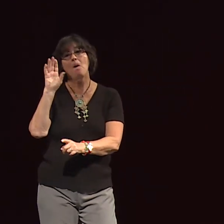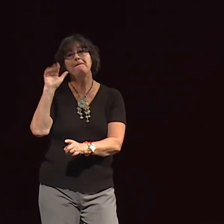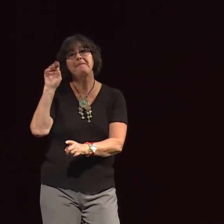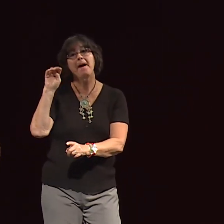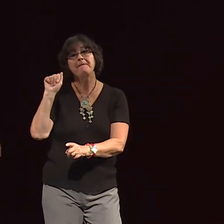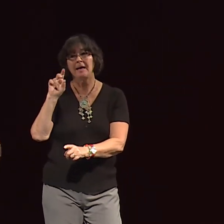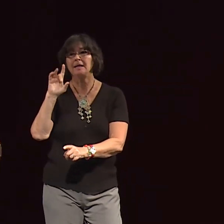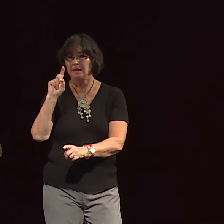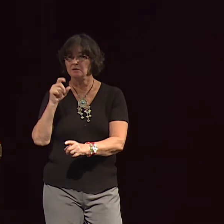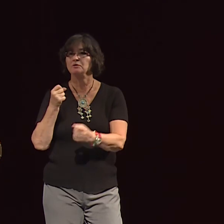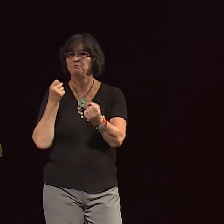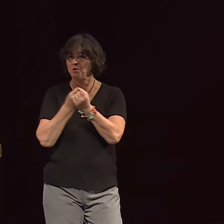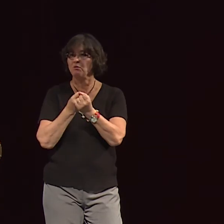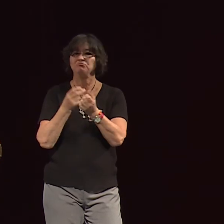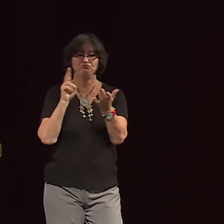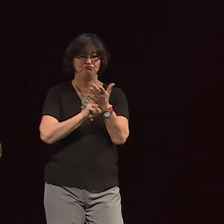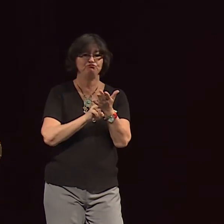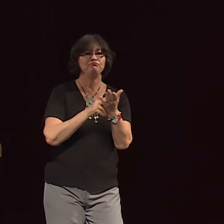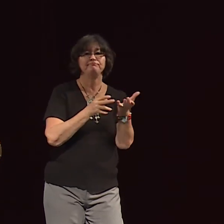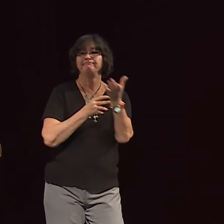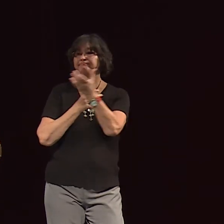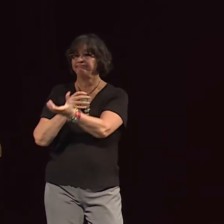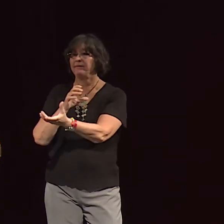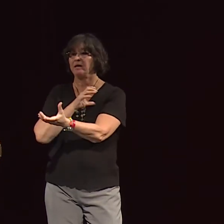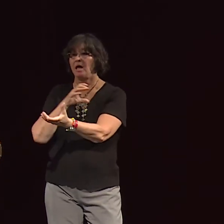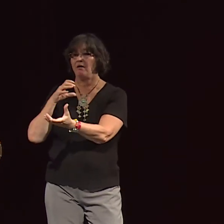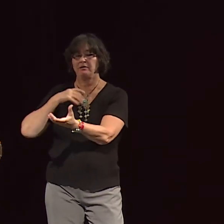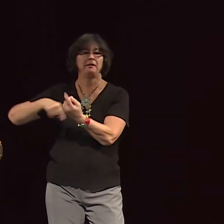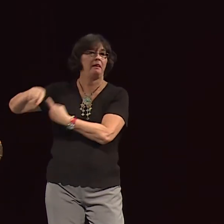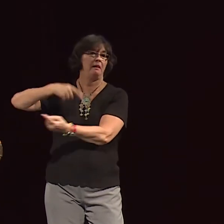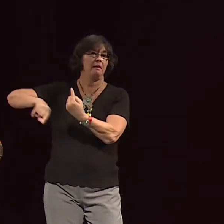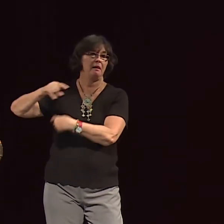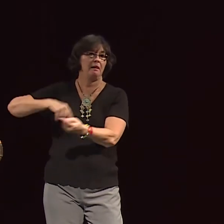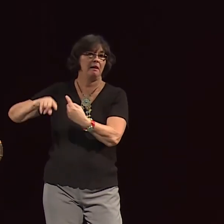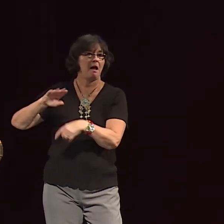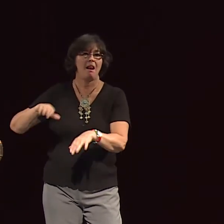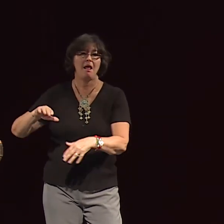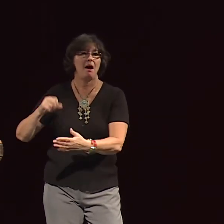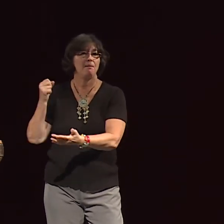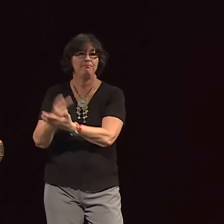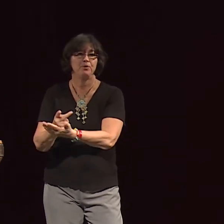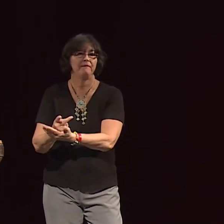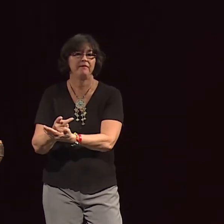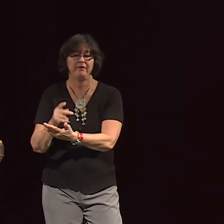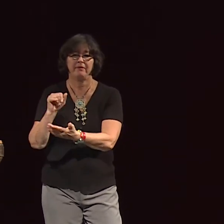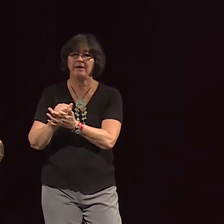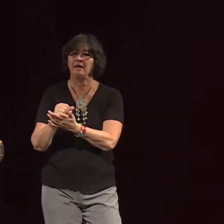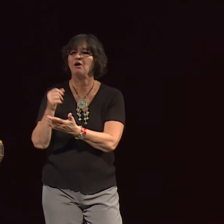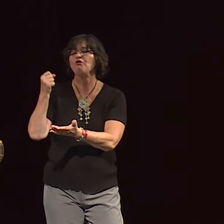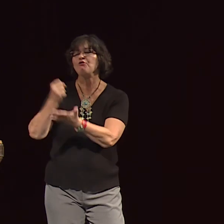Now, the...Obama had ratified something similar,